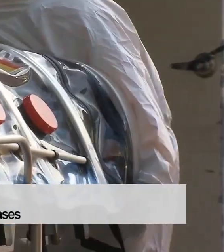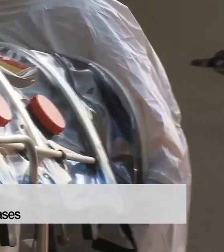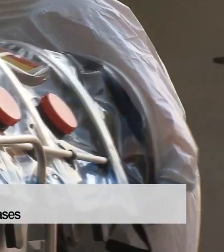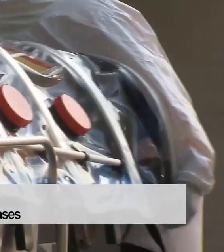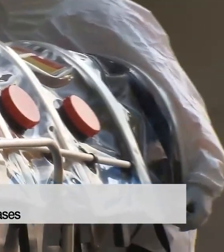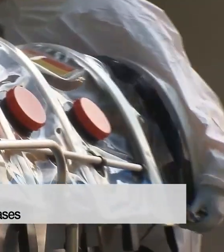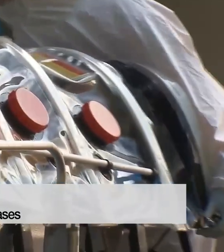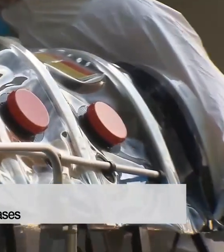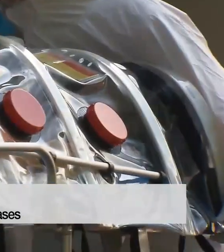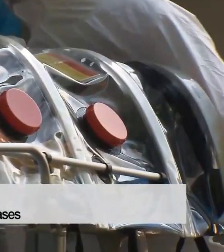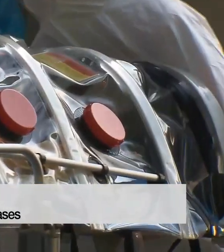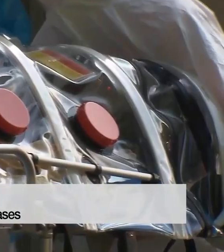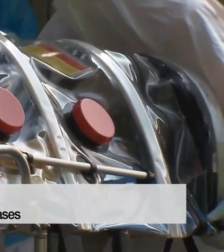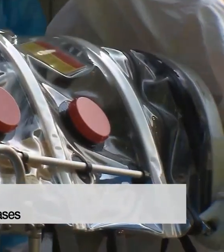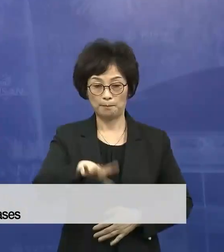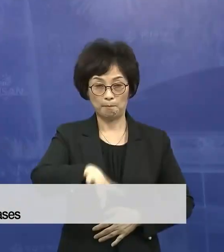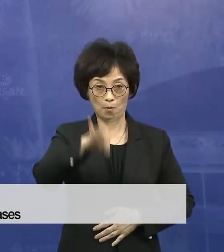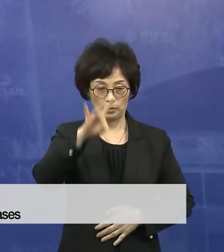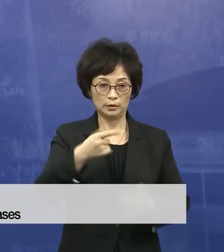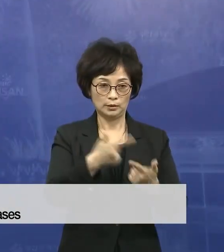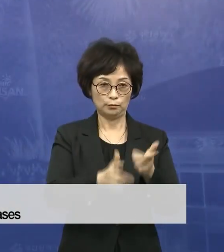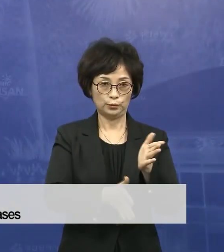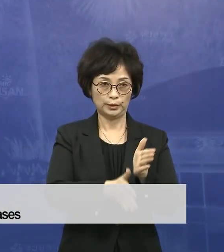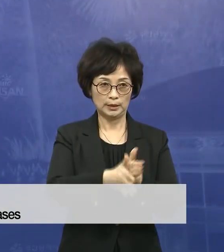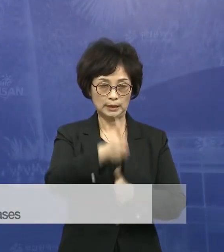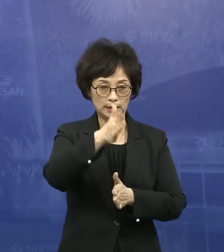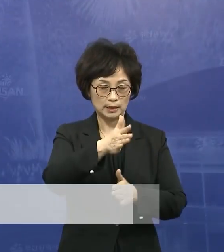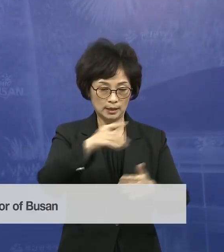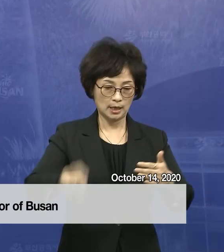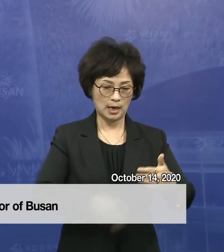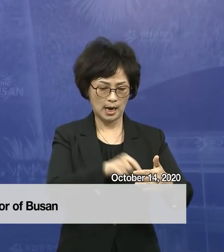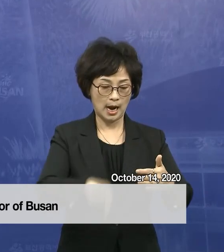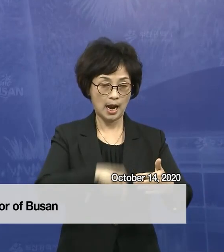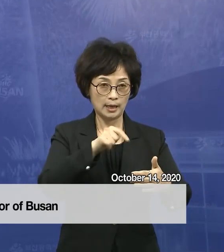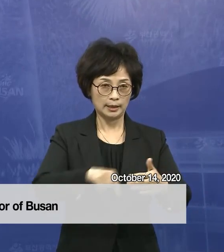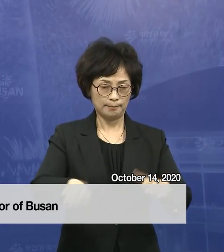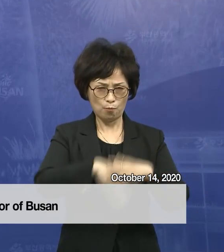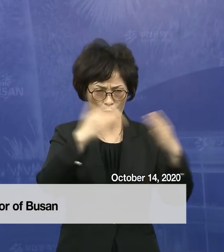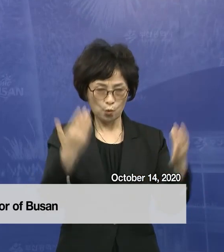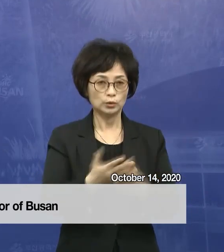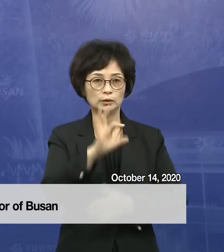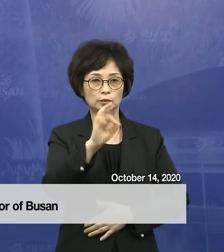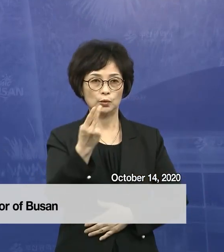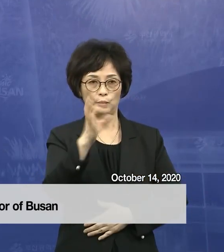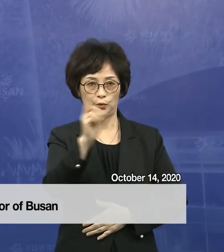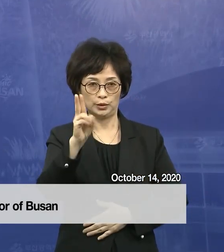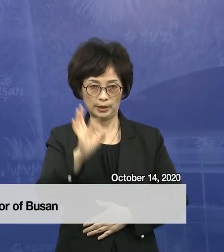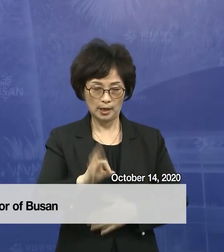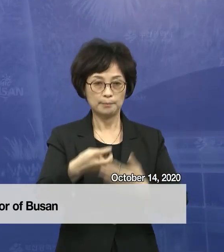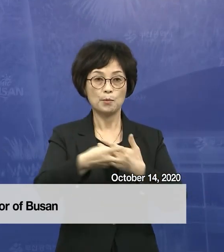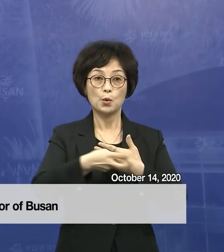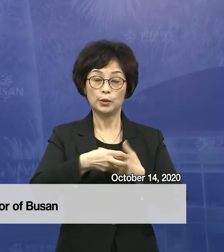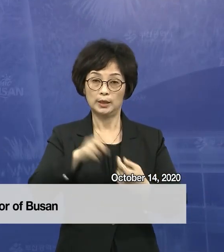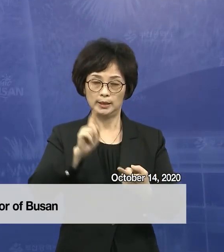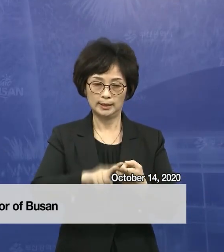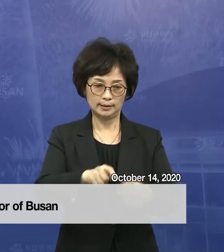aggressive measures we will conduct a special inspection on all nursing homes in the busan area